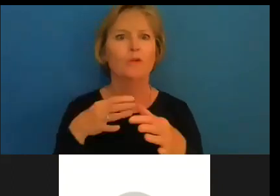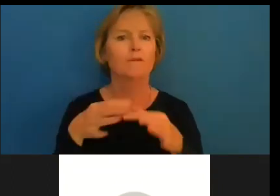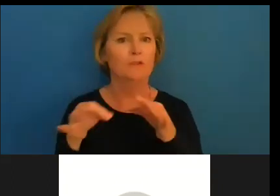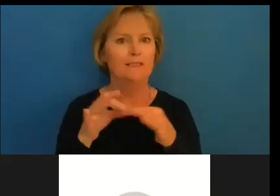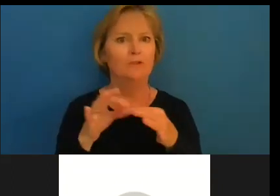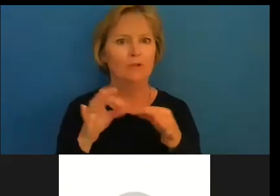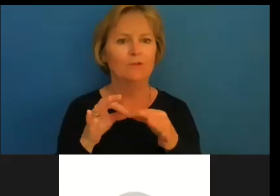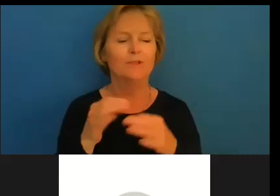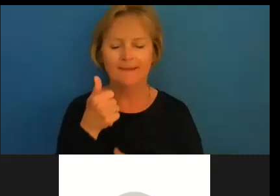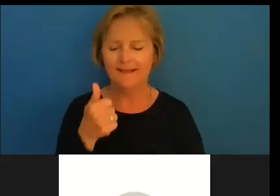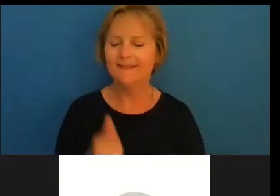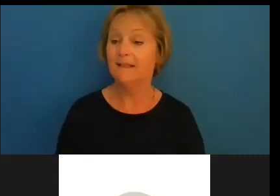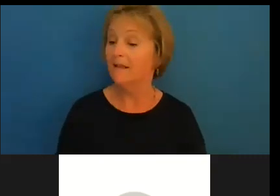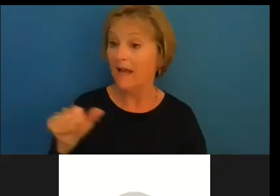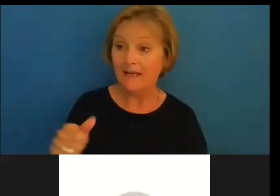Is there anything else you'd like to add?